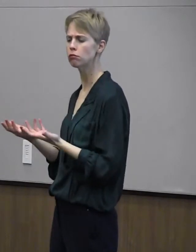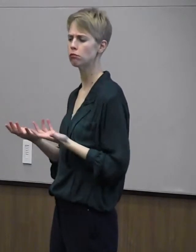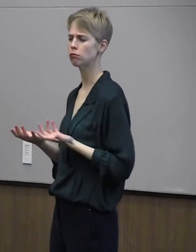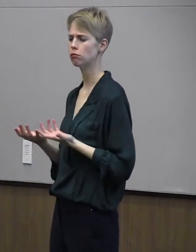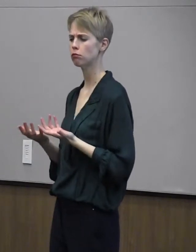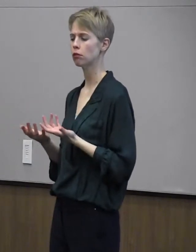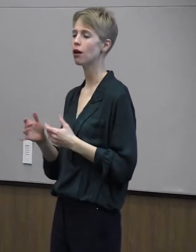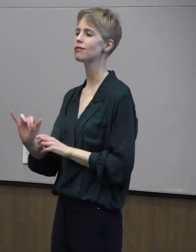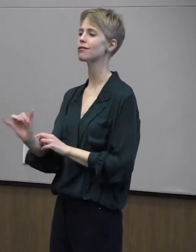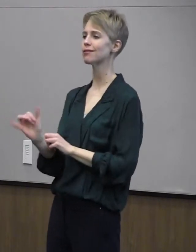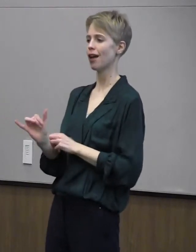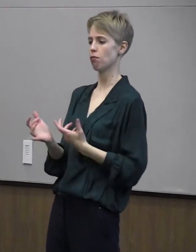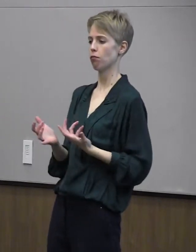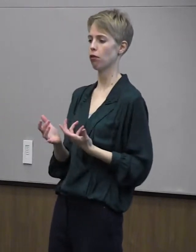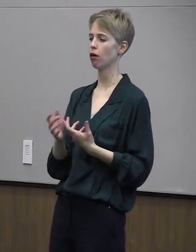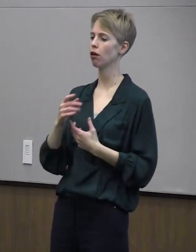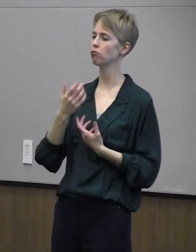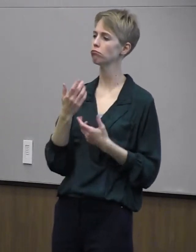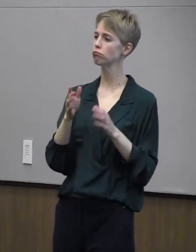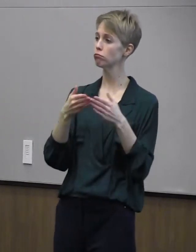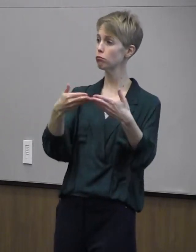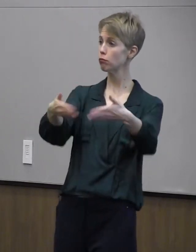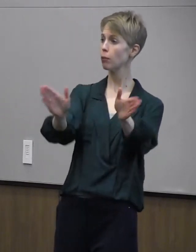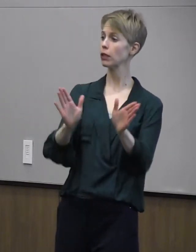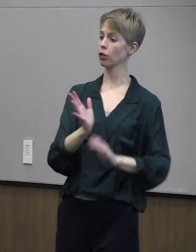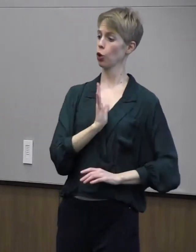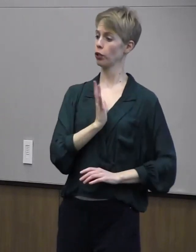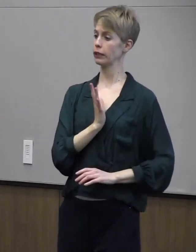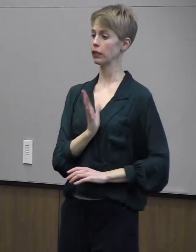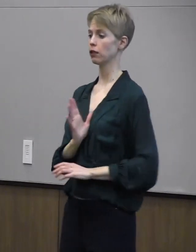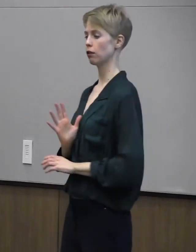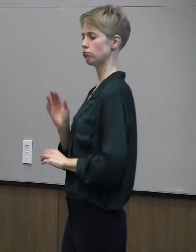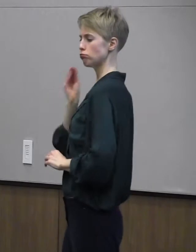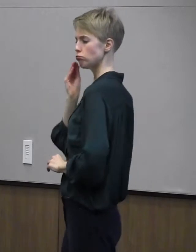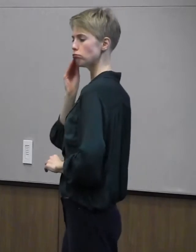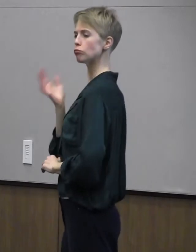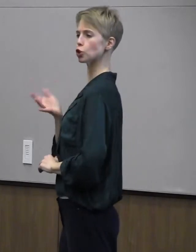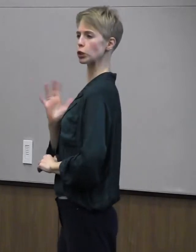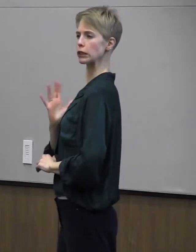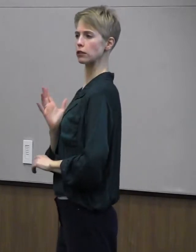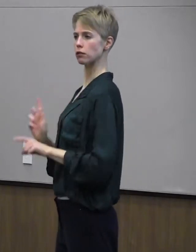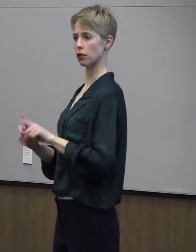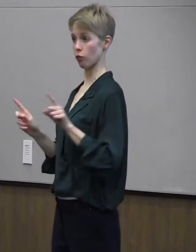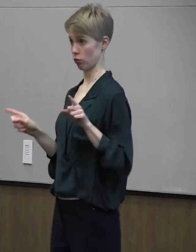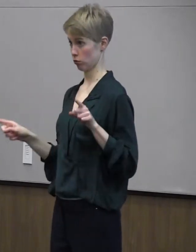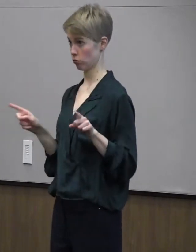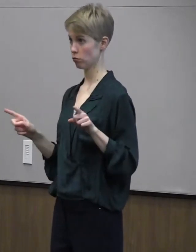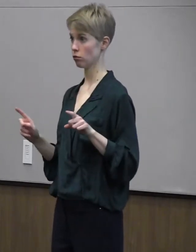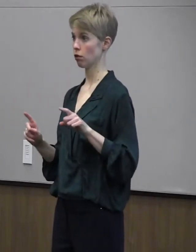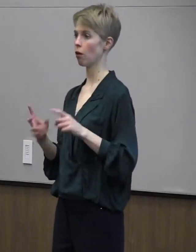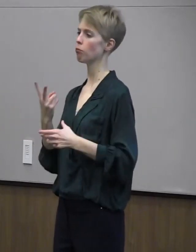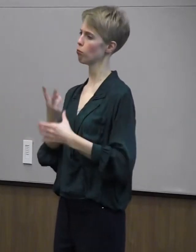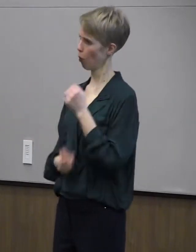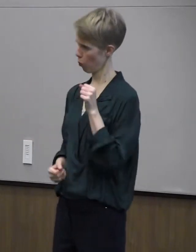between public and domestic courtesy. The root principle is both the root